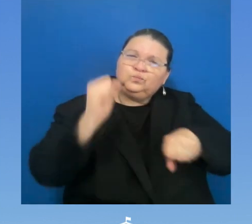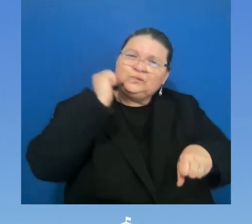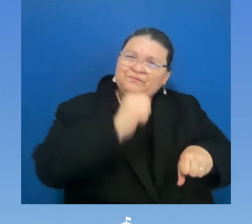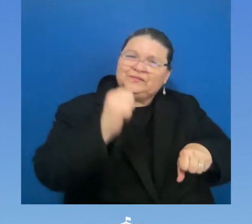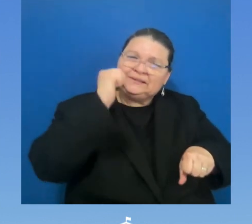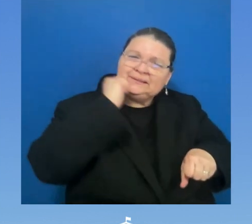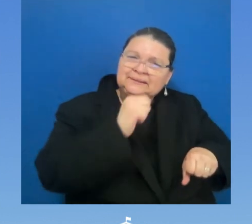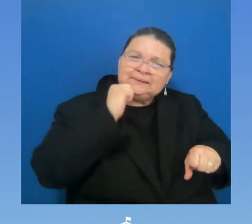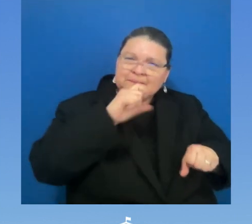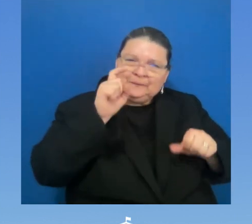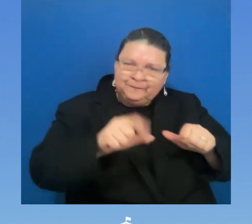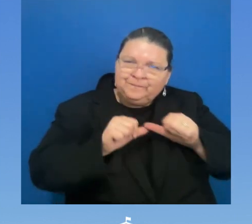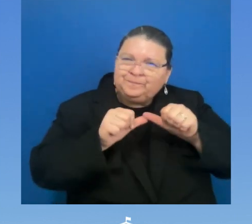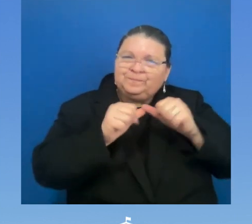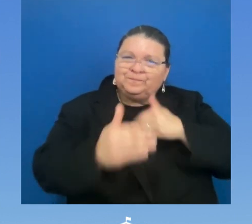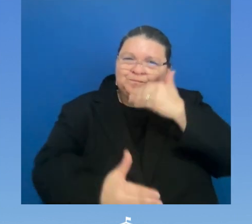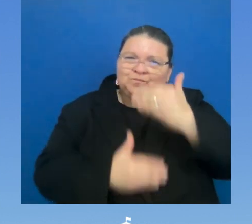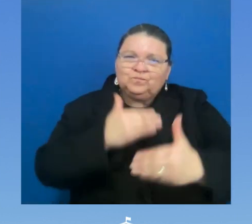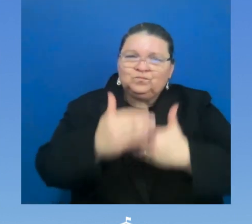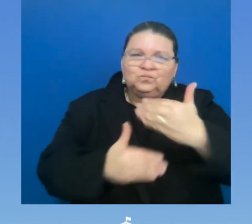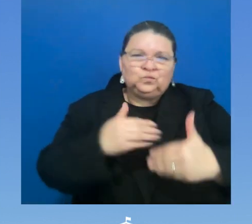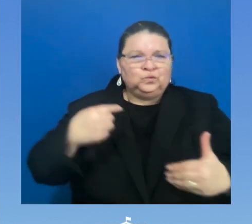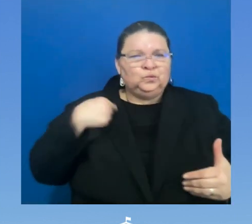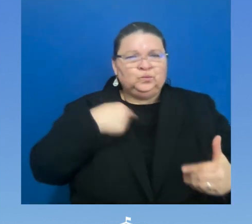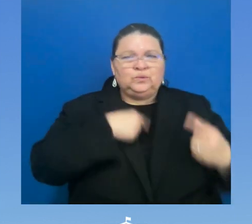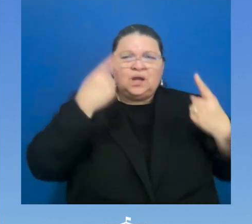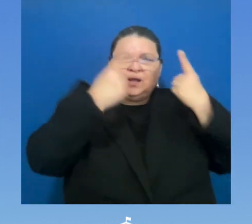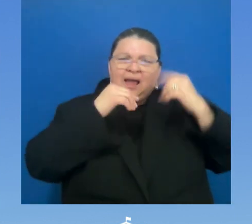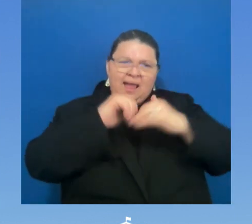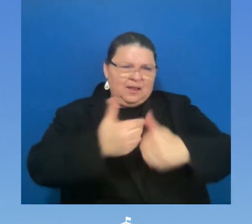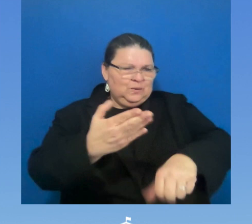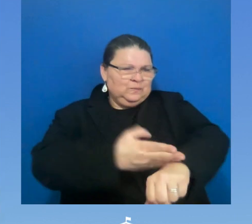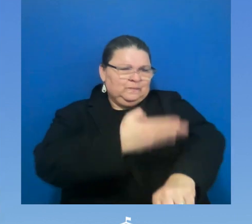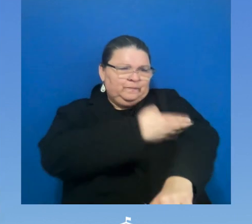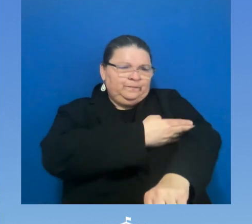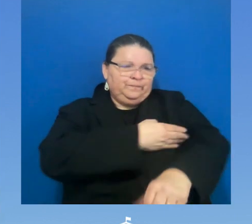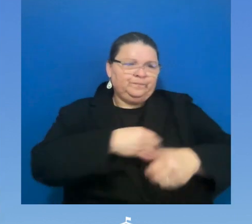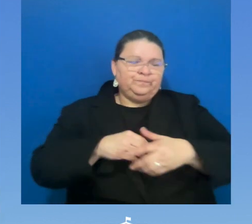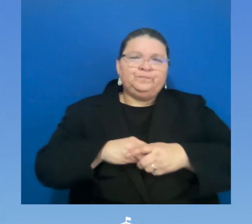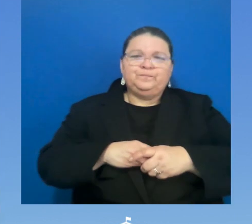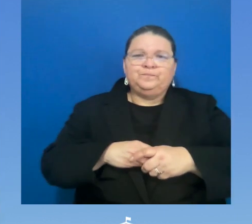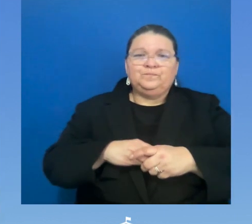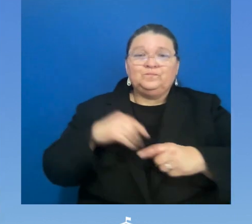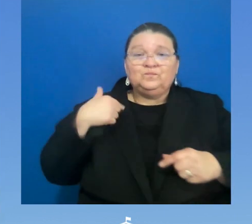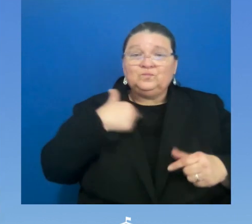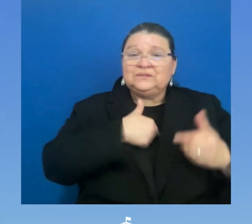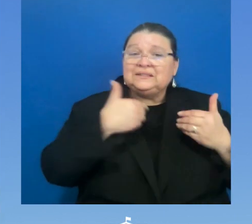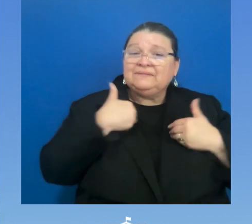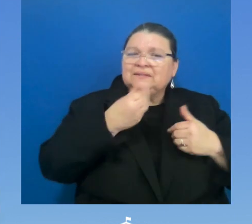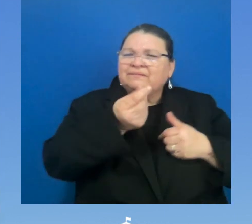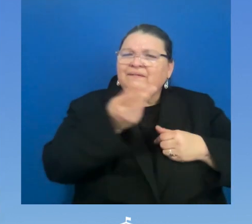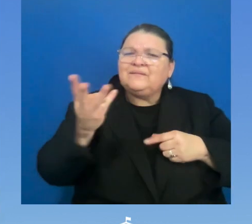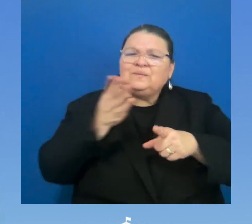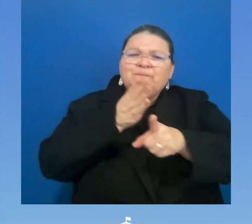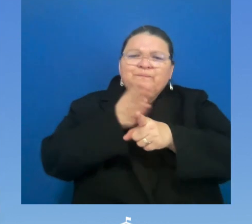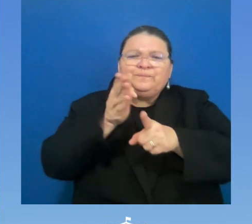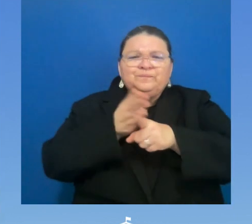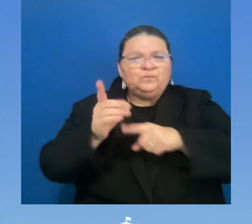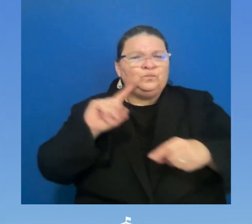and we have a lot of areas where we are focused on improving as well. Mr. Deese: Just turning the conversation from how much it costs